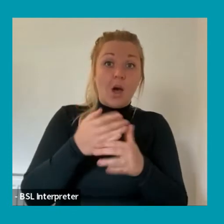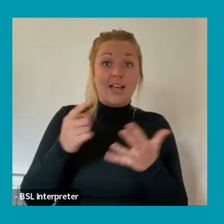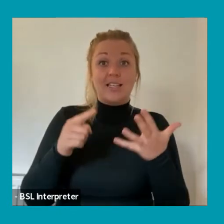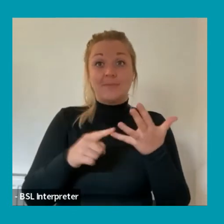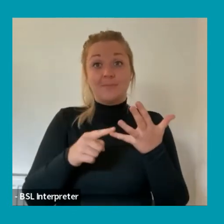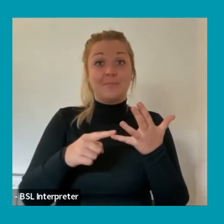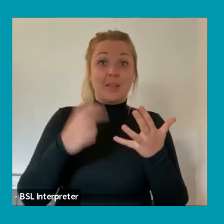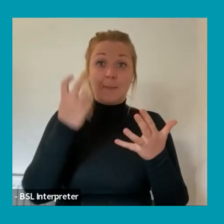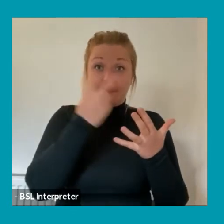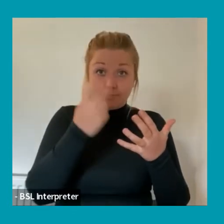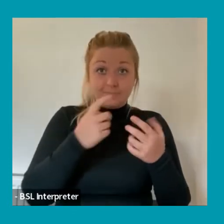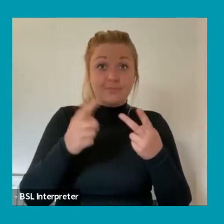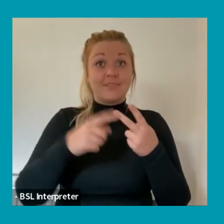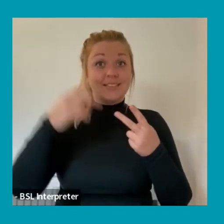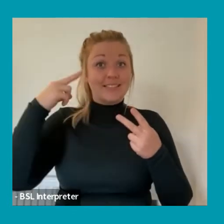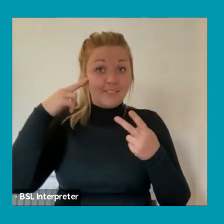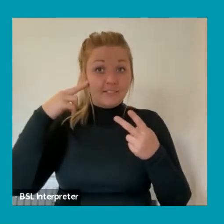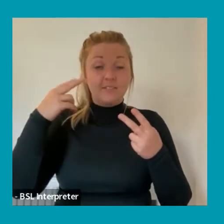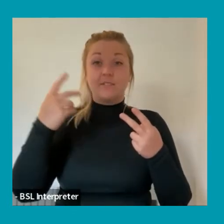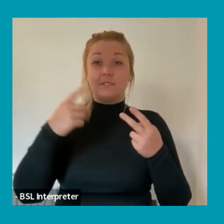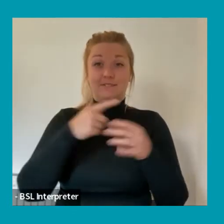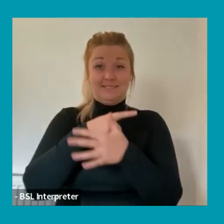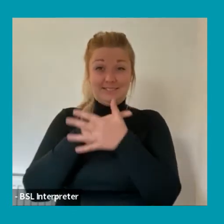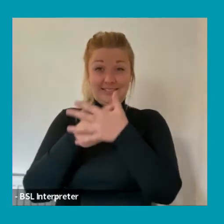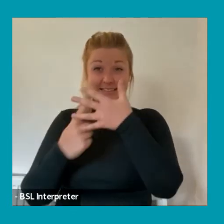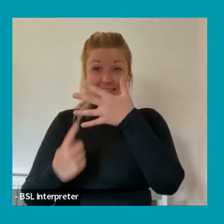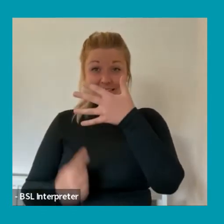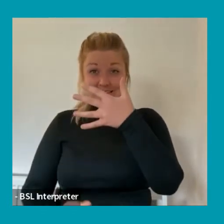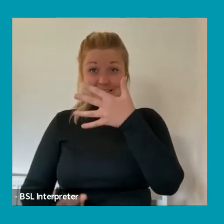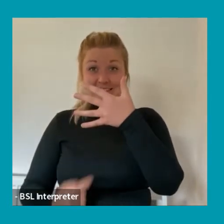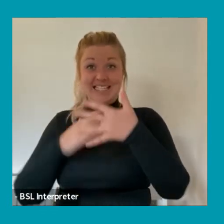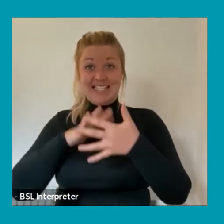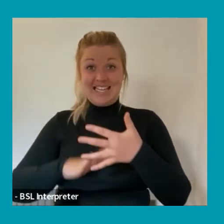Getting a venue to meet all of those different needs is really, quite a challenge.